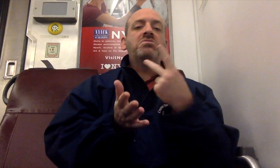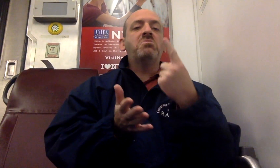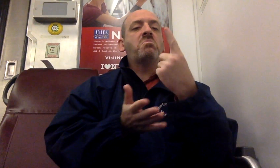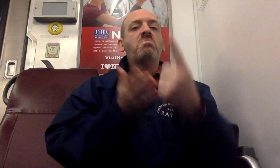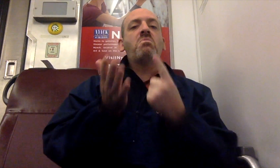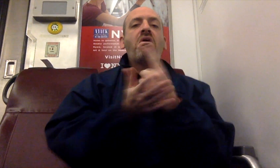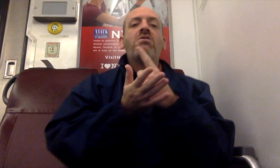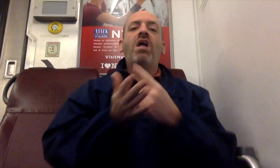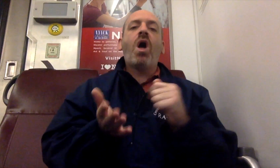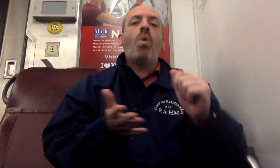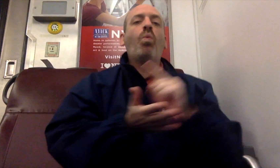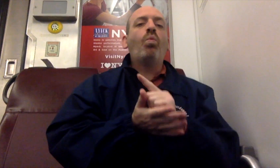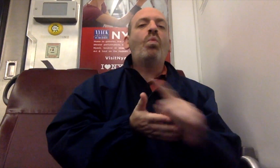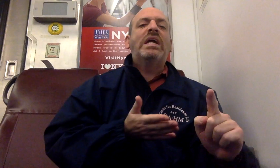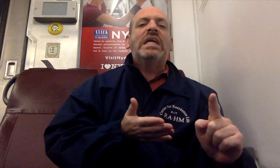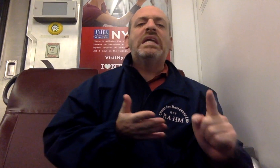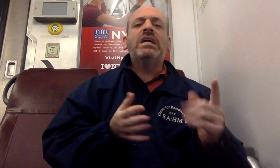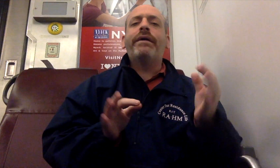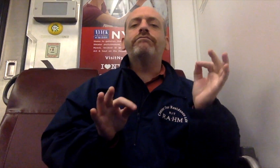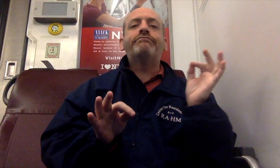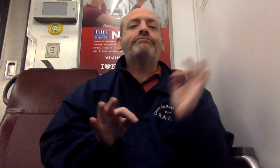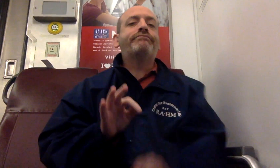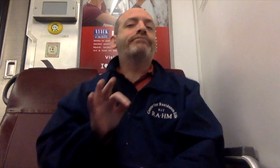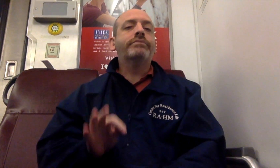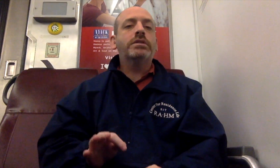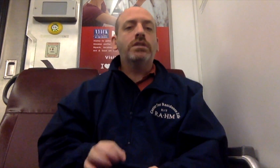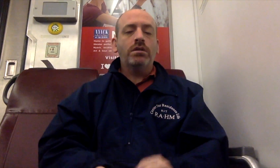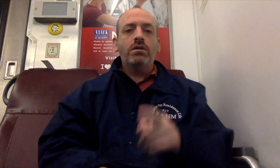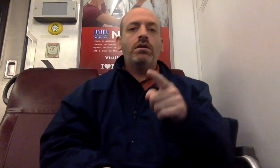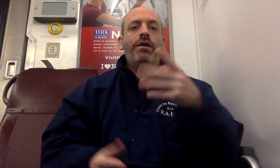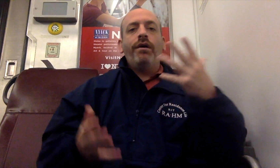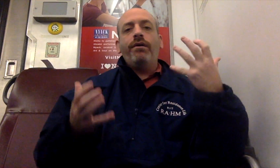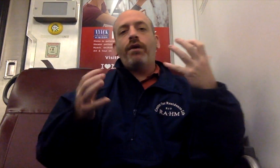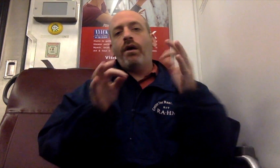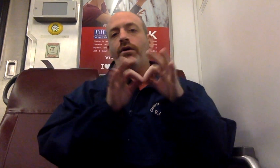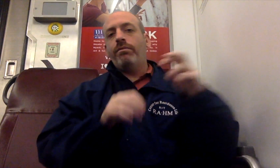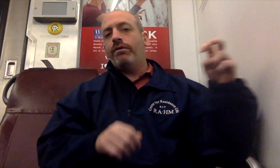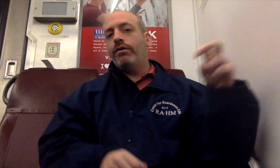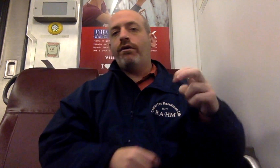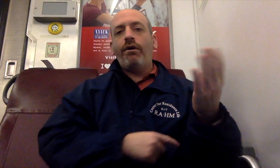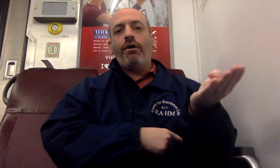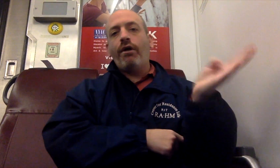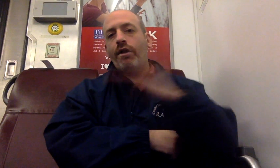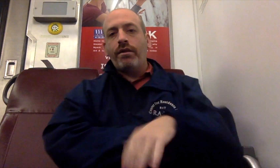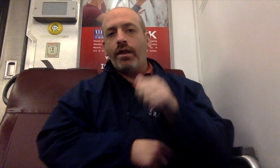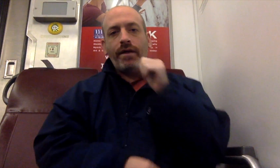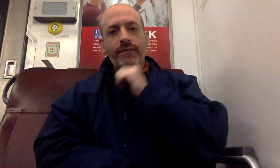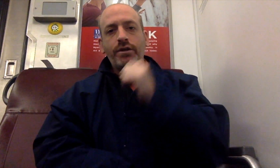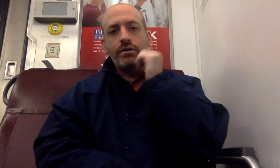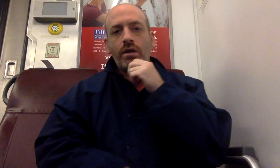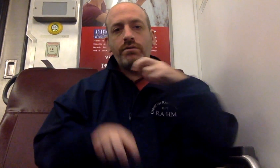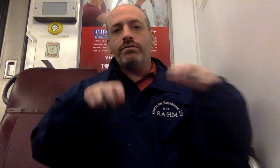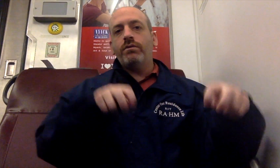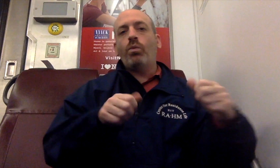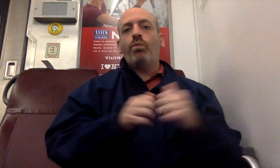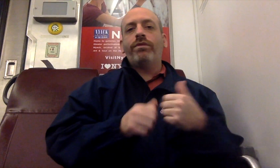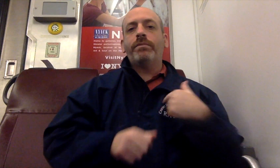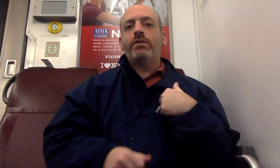The meeting may be an hour or two long per week. And you requested in having a sign language interpreter working alongside 24/7.